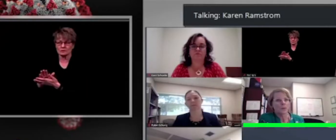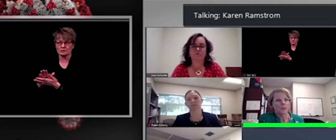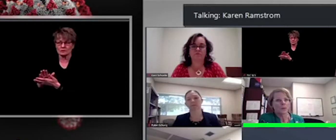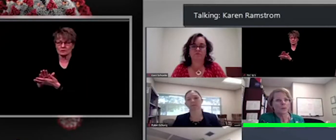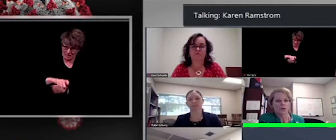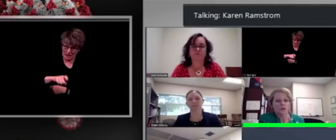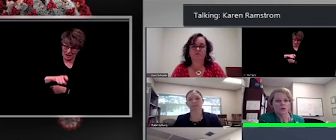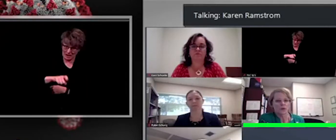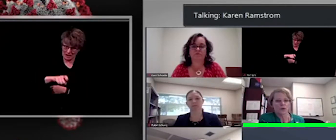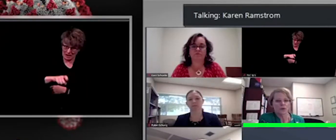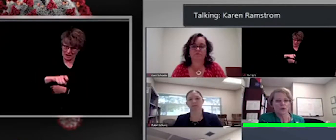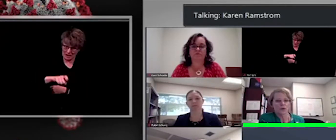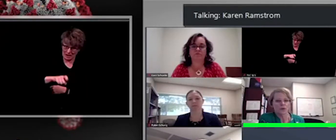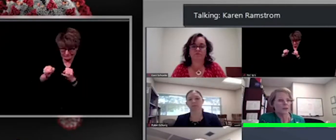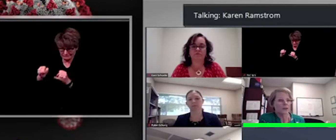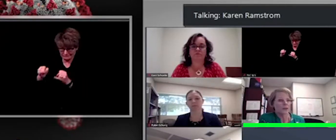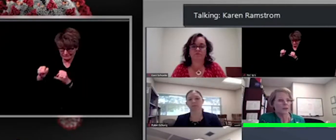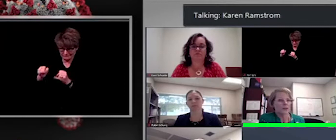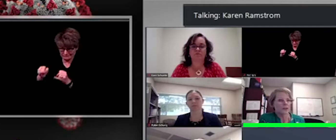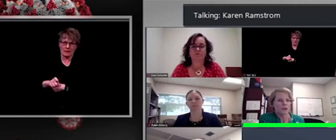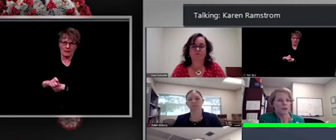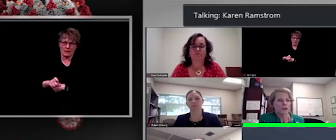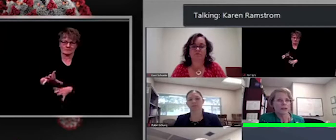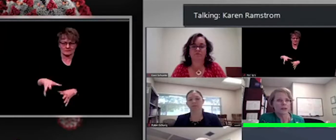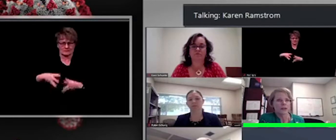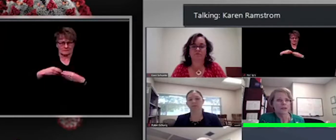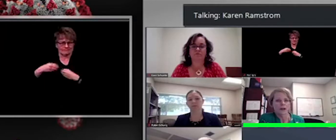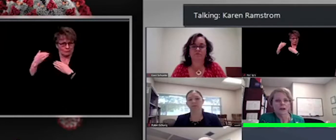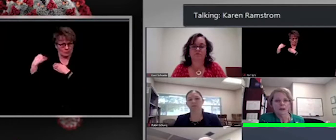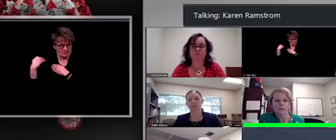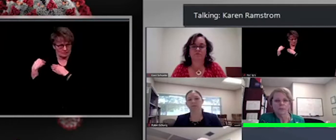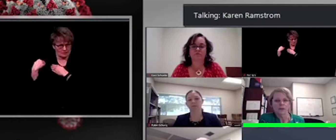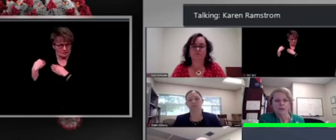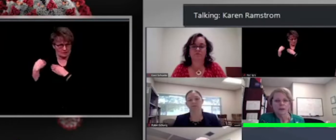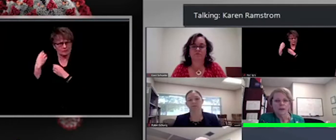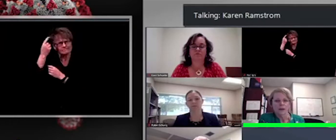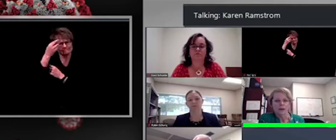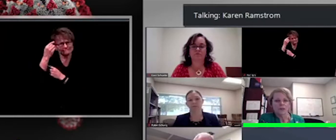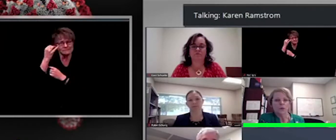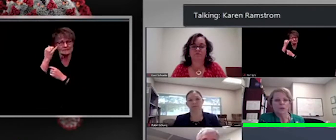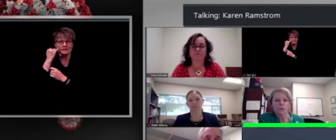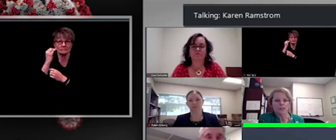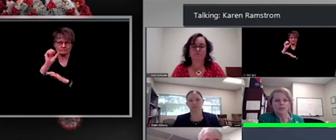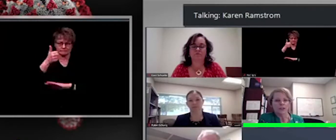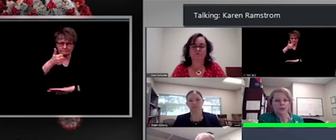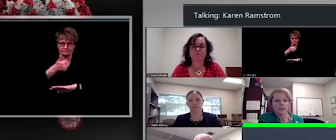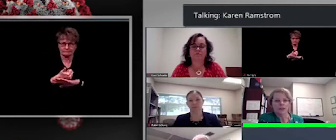comes to social gatherings, whether that social gathering is worth the risk of increasing